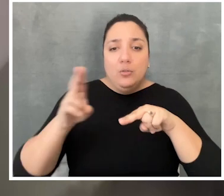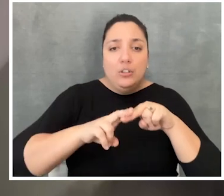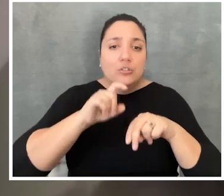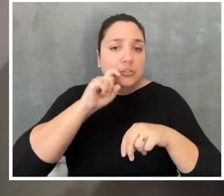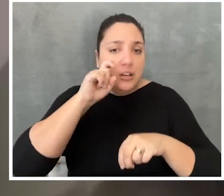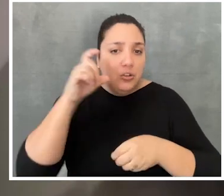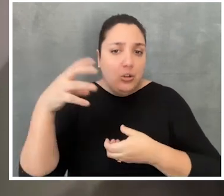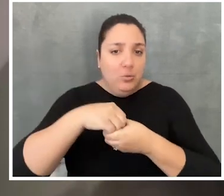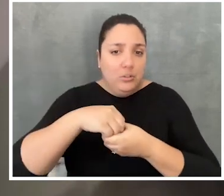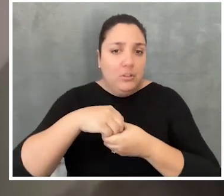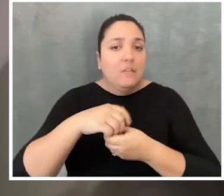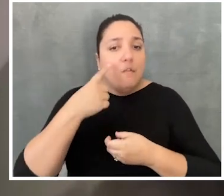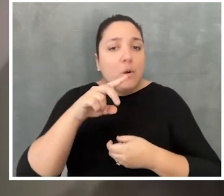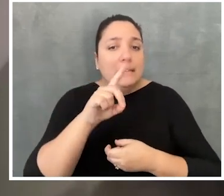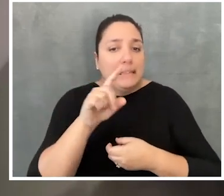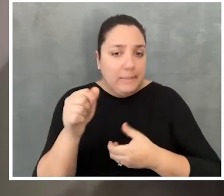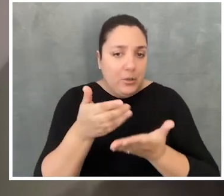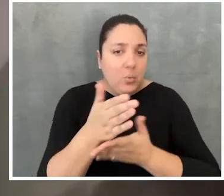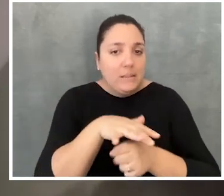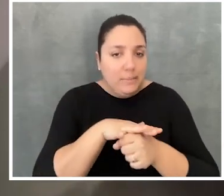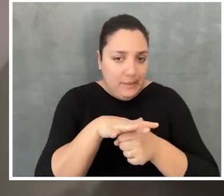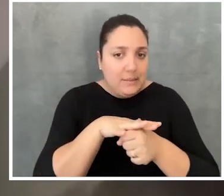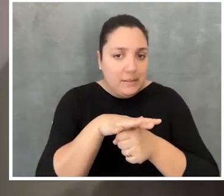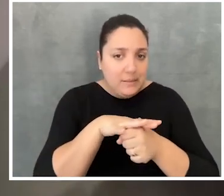gender inclusion and disability rights spaces. And so if you